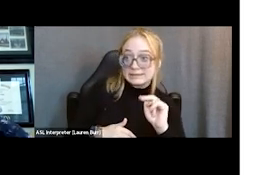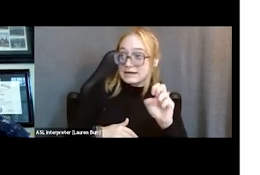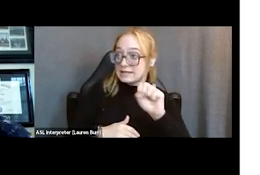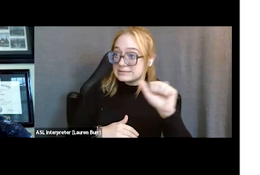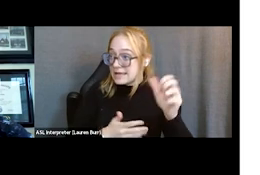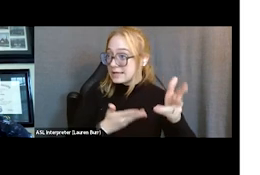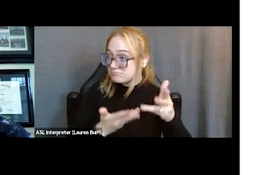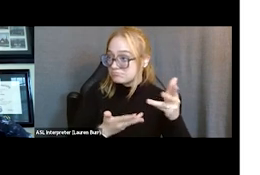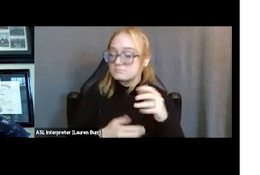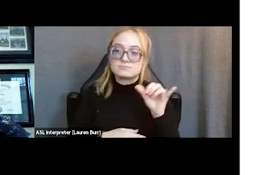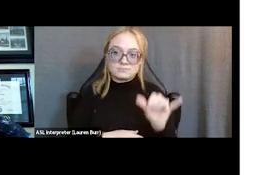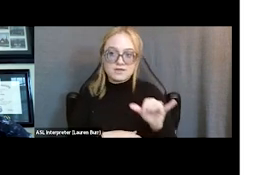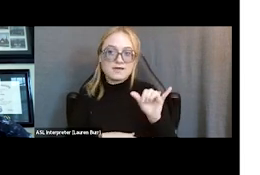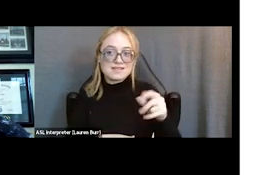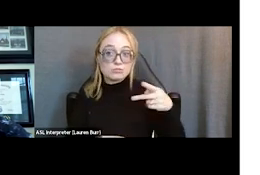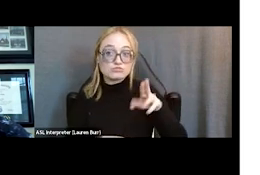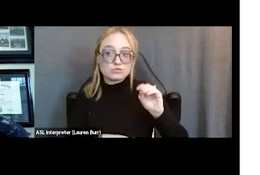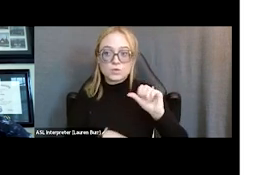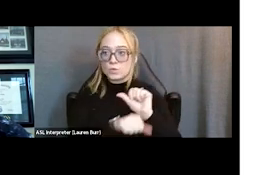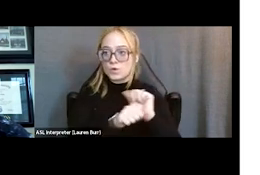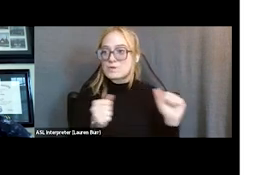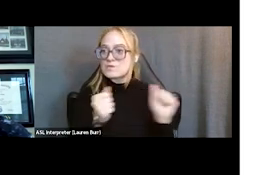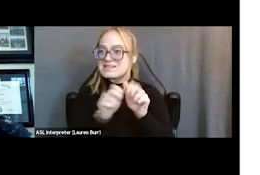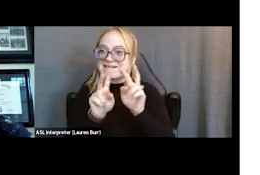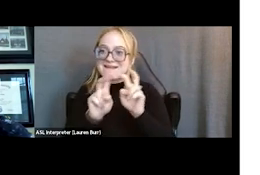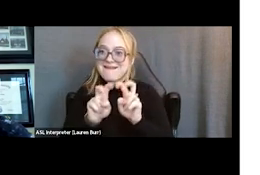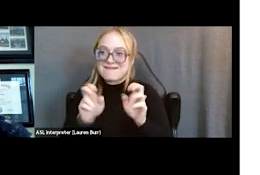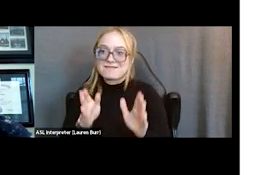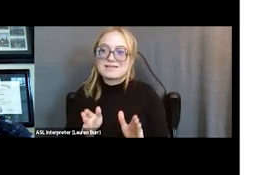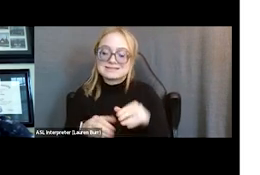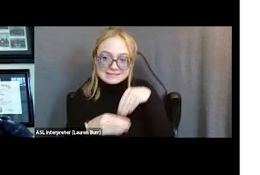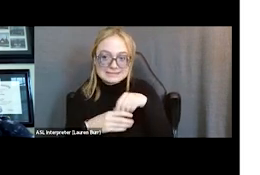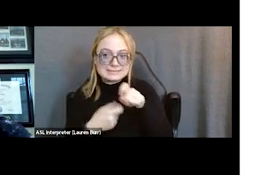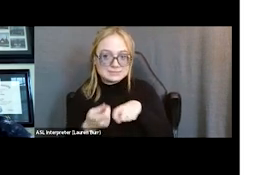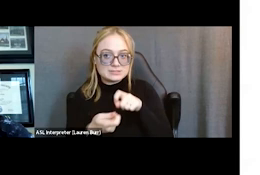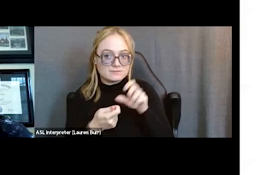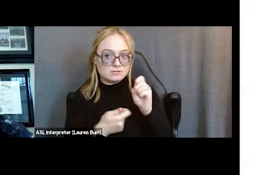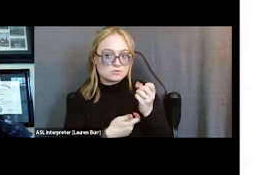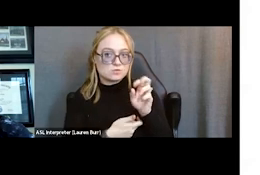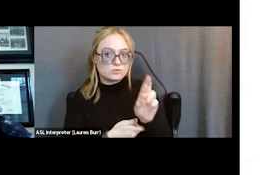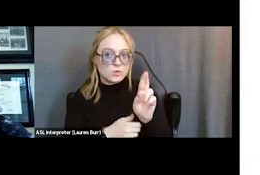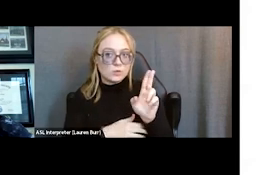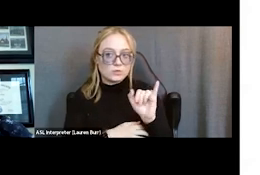And those pros work with analysts in specific SOAR units to assist with processing our applications.